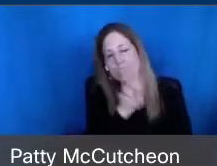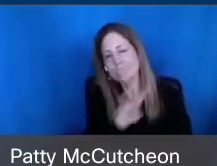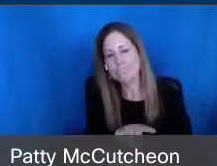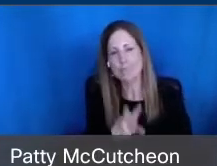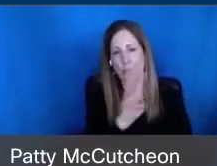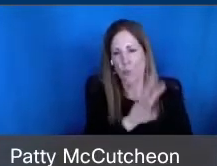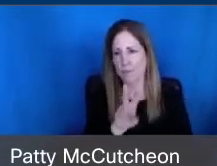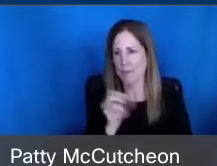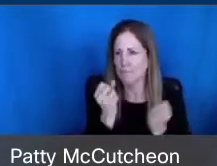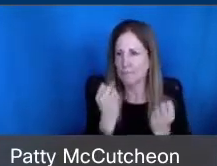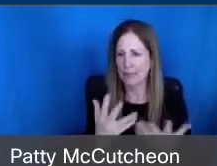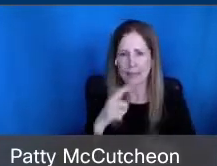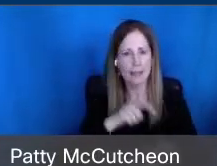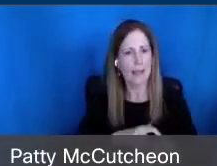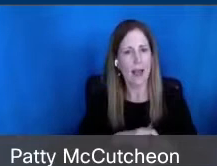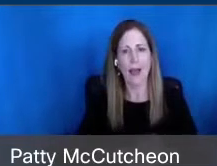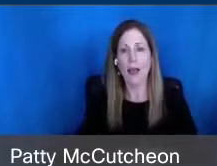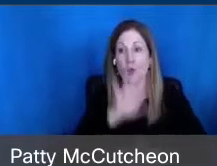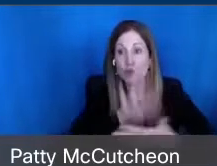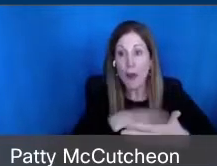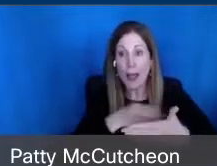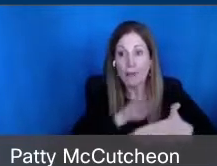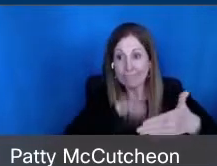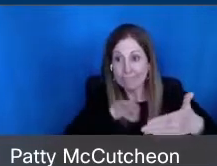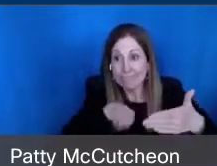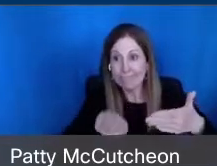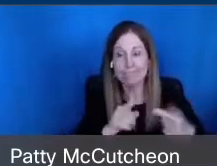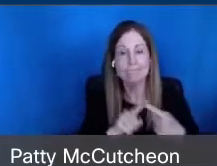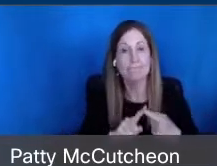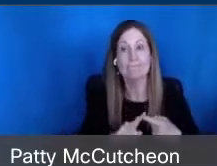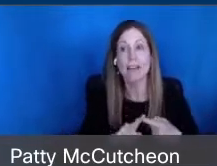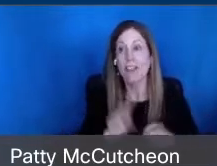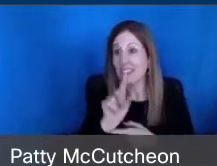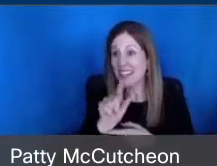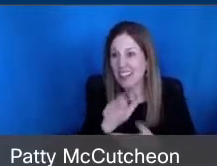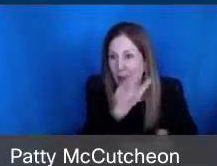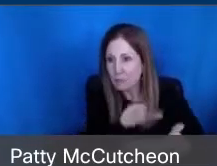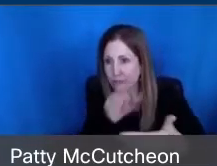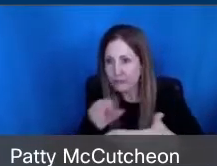and the graph and the data that we have is truly amazing. Can you tell me a little bit